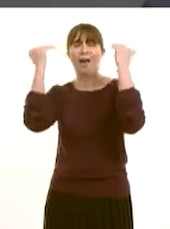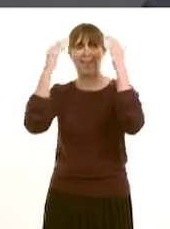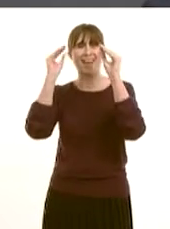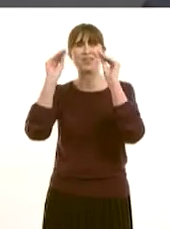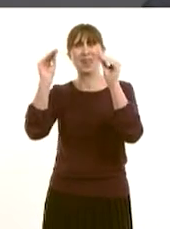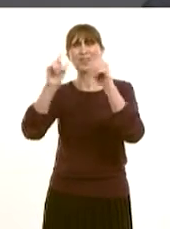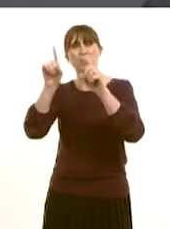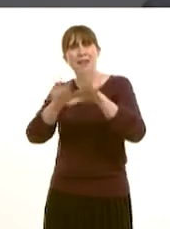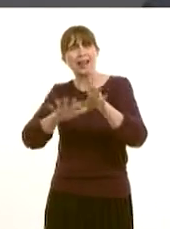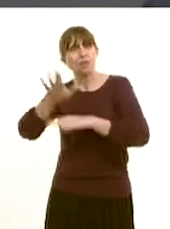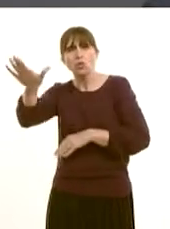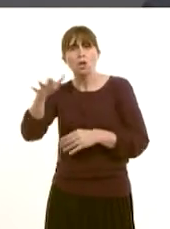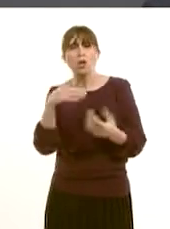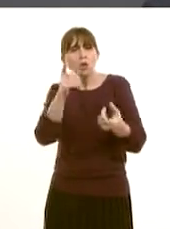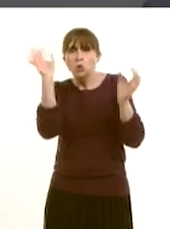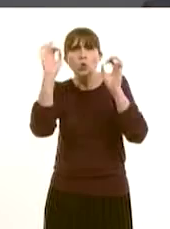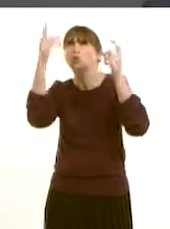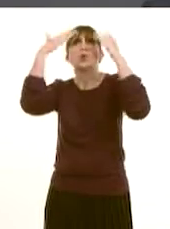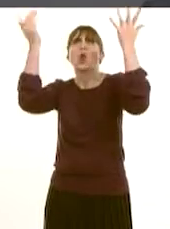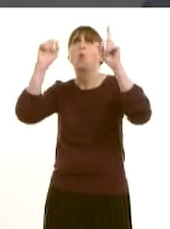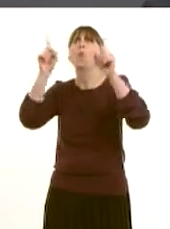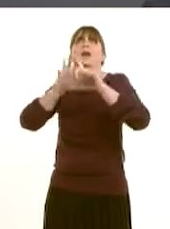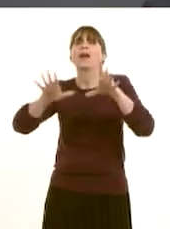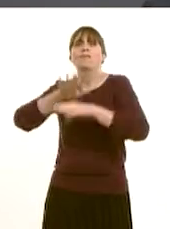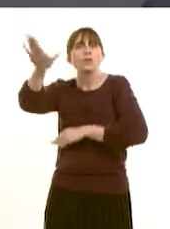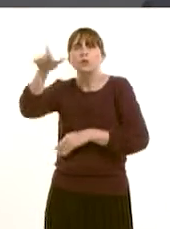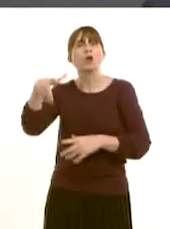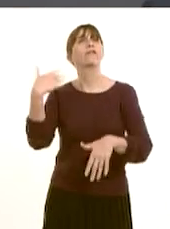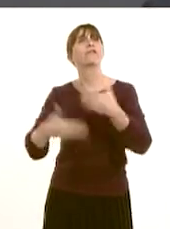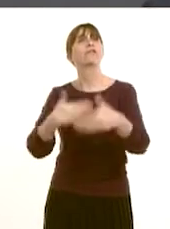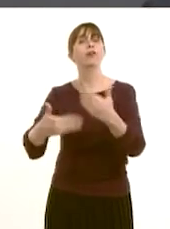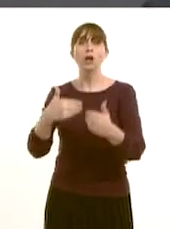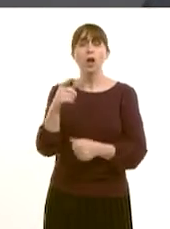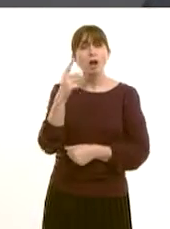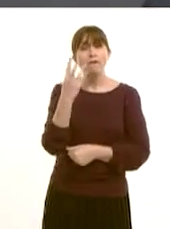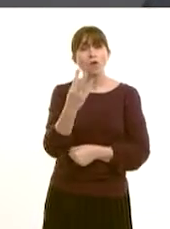The only thing that we have had confirmed is that you want to make a £41 million cut,